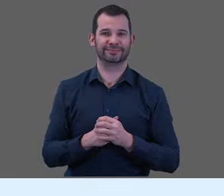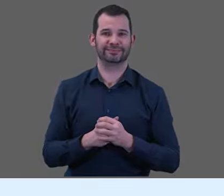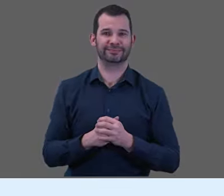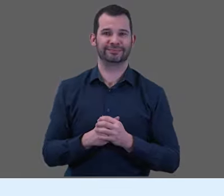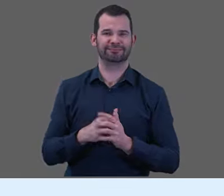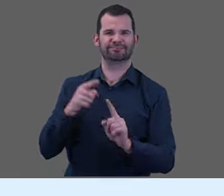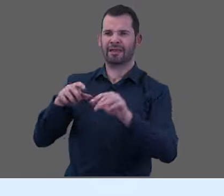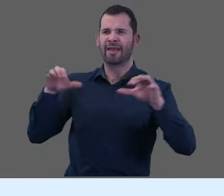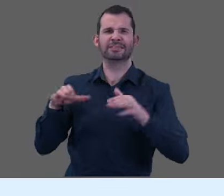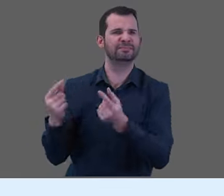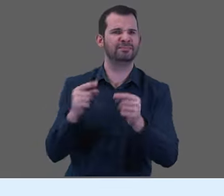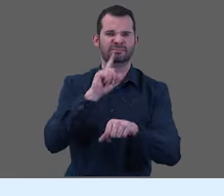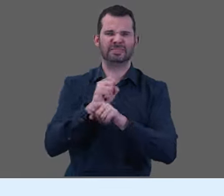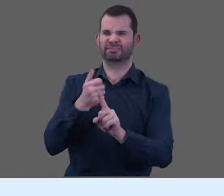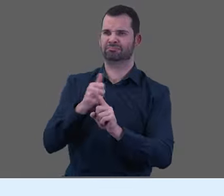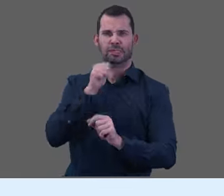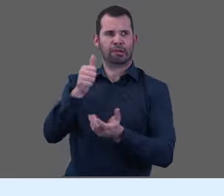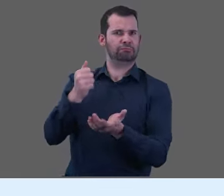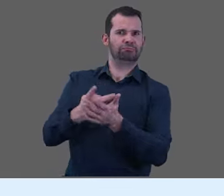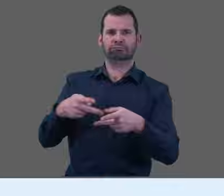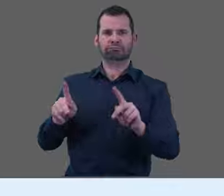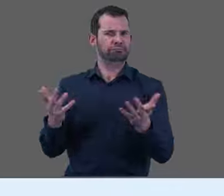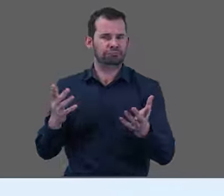What activities are ineligible?